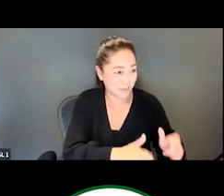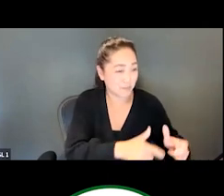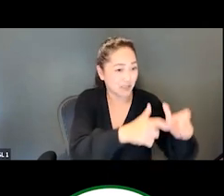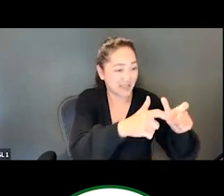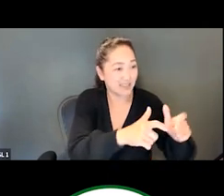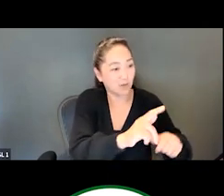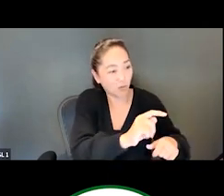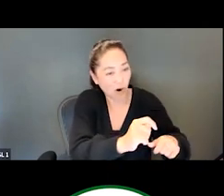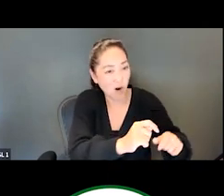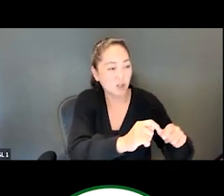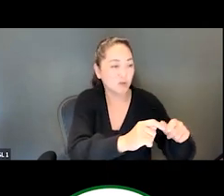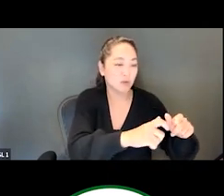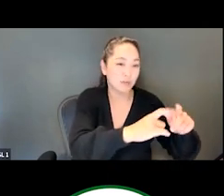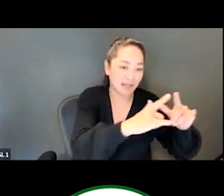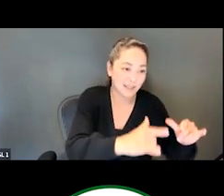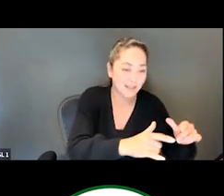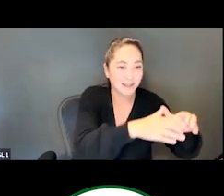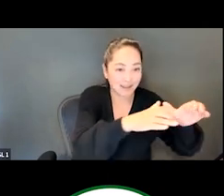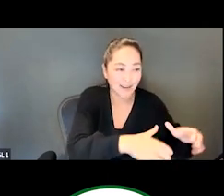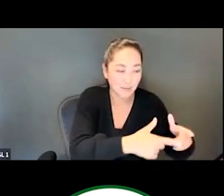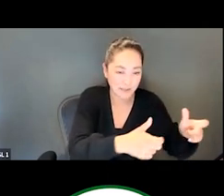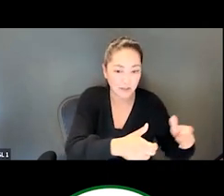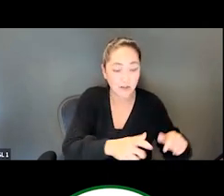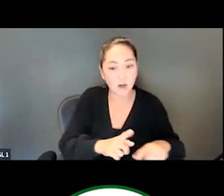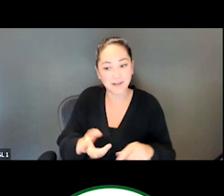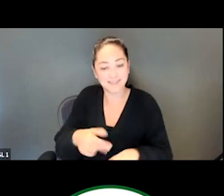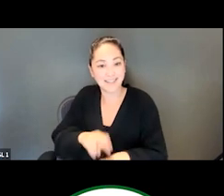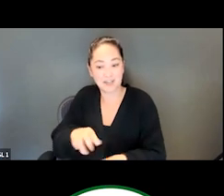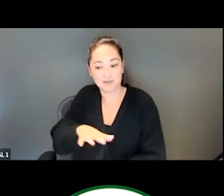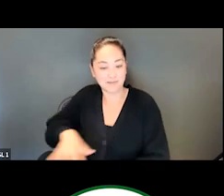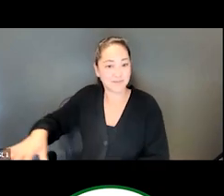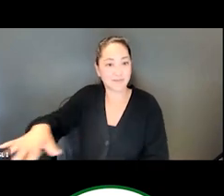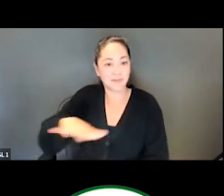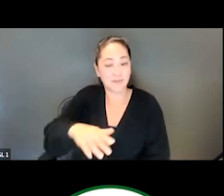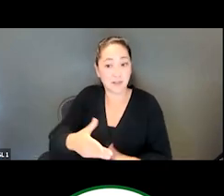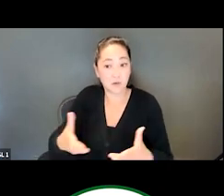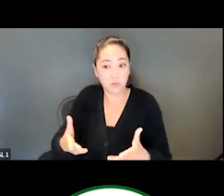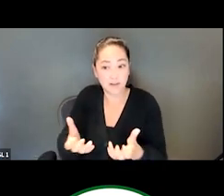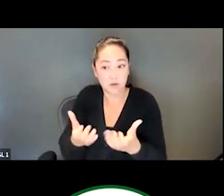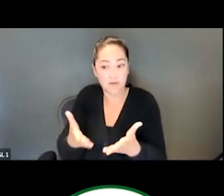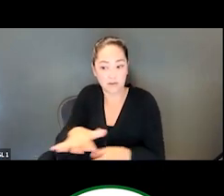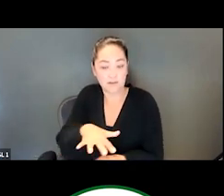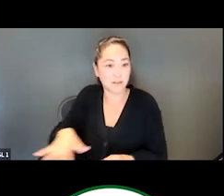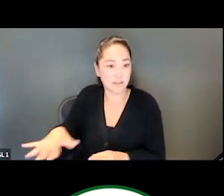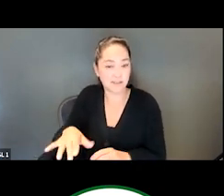impacts accessibility for many disability communities but all park visitors.